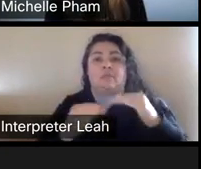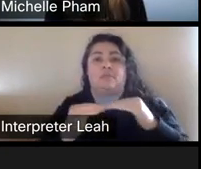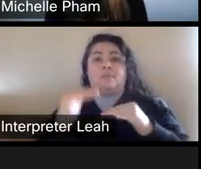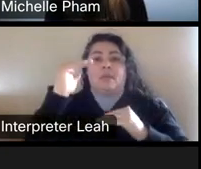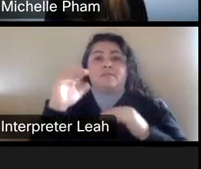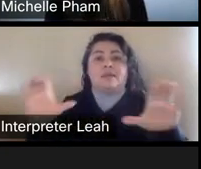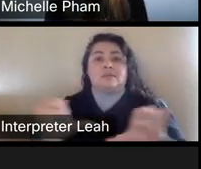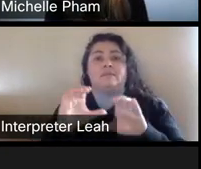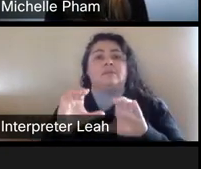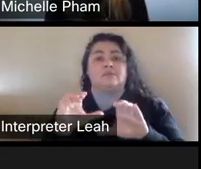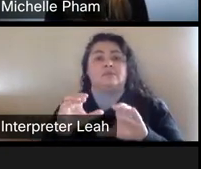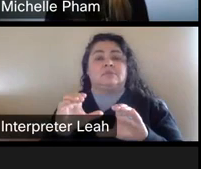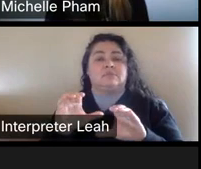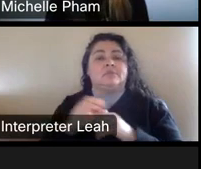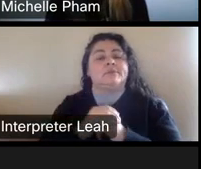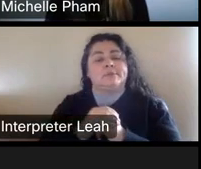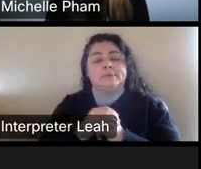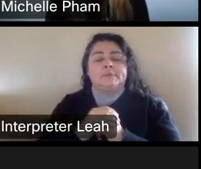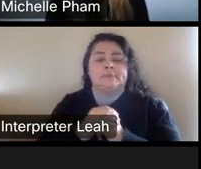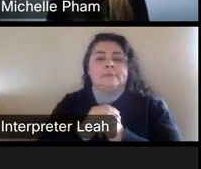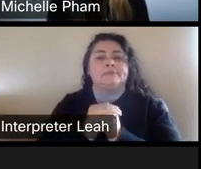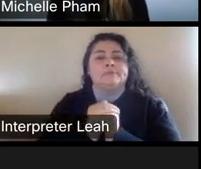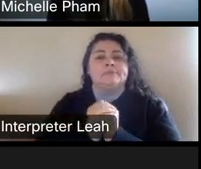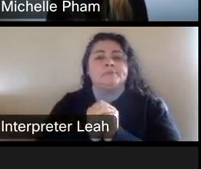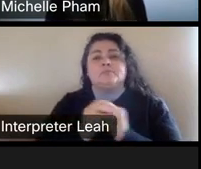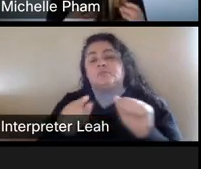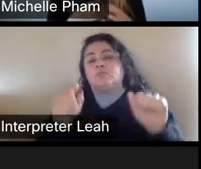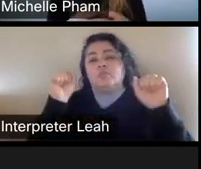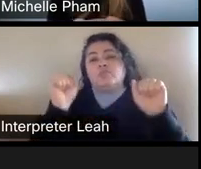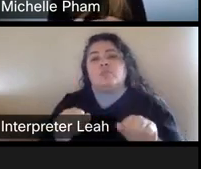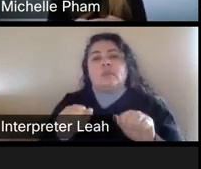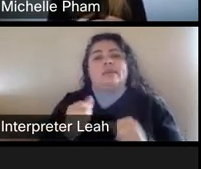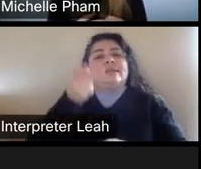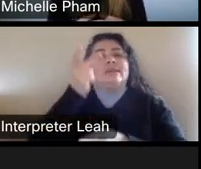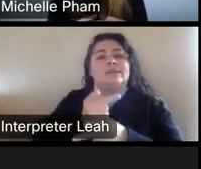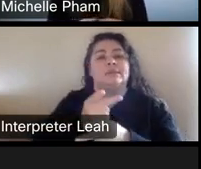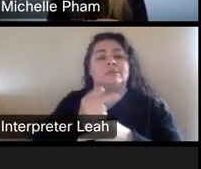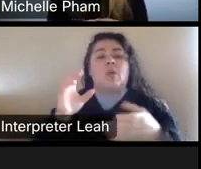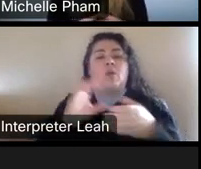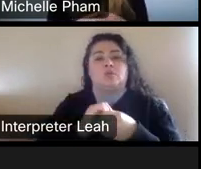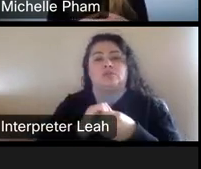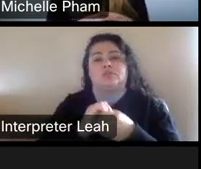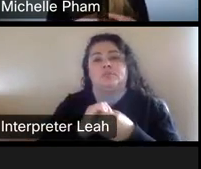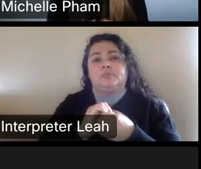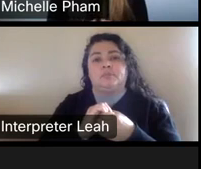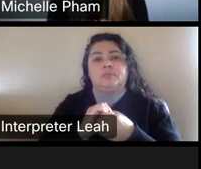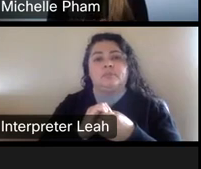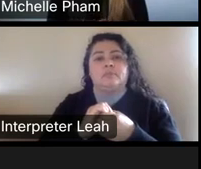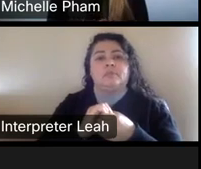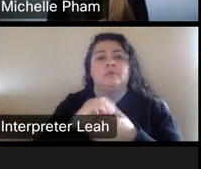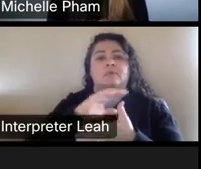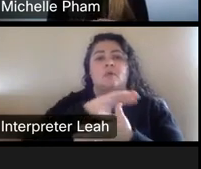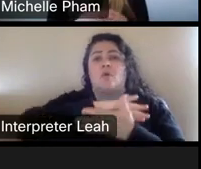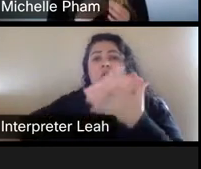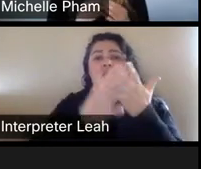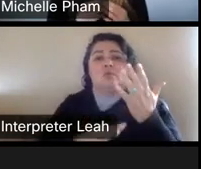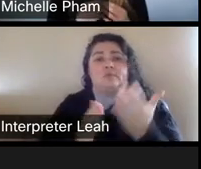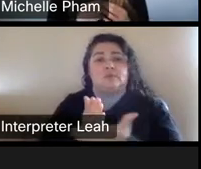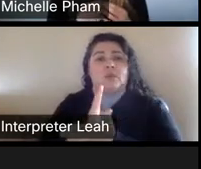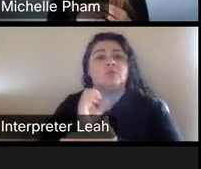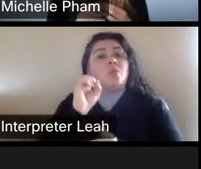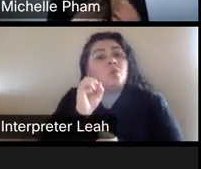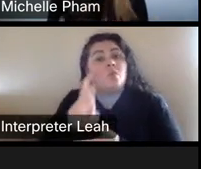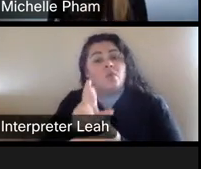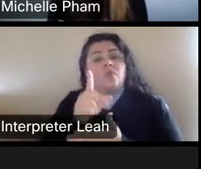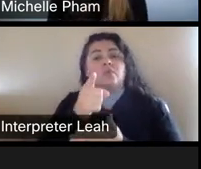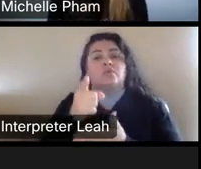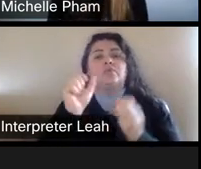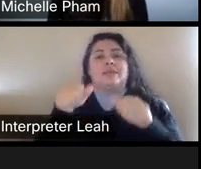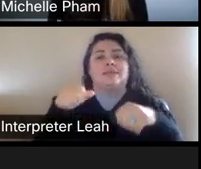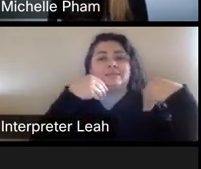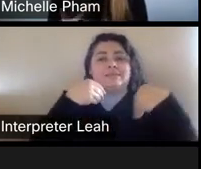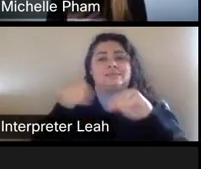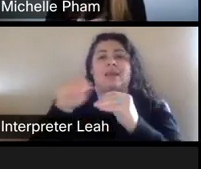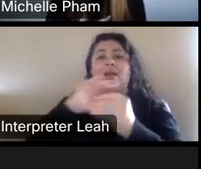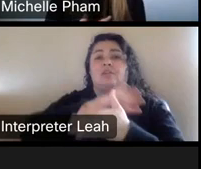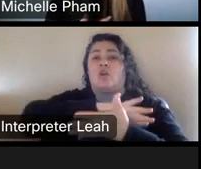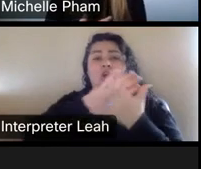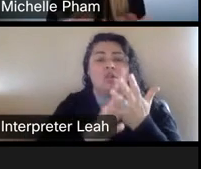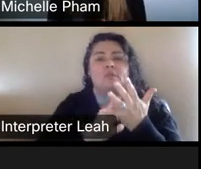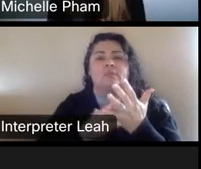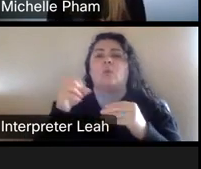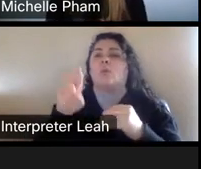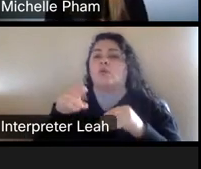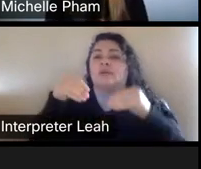So, you can keep ownership of all of these rights, or you can sell all of them, or you can sell portions of them.